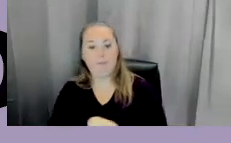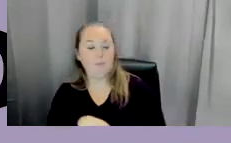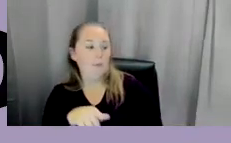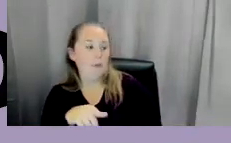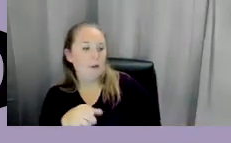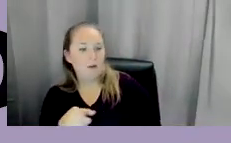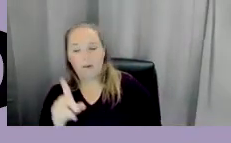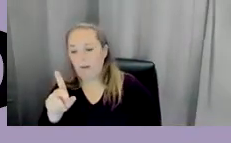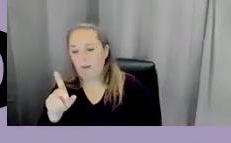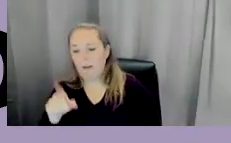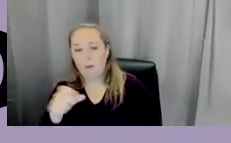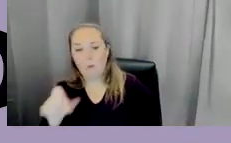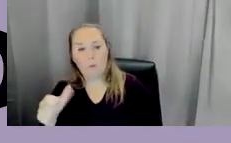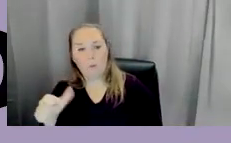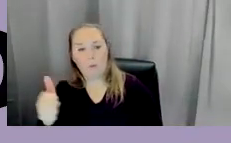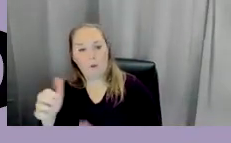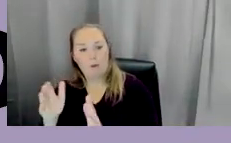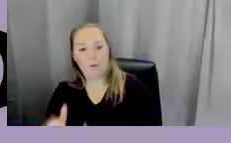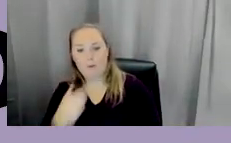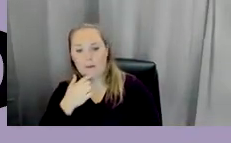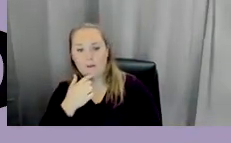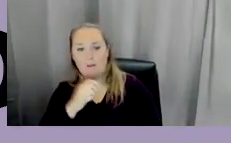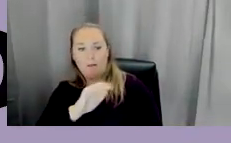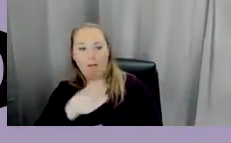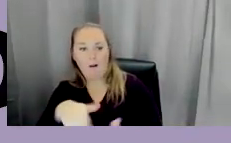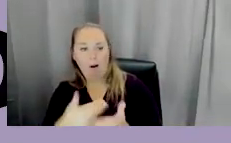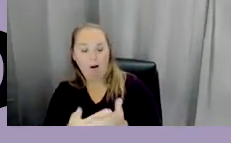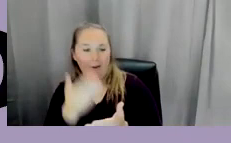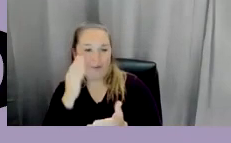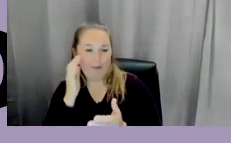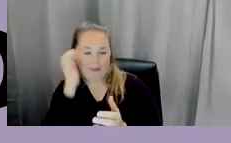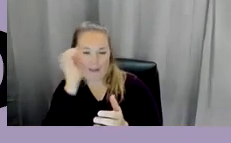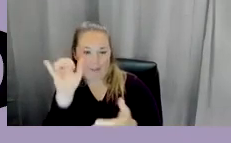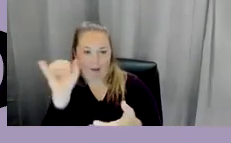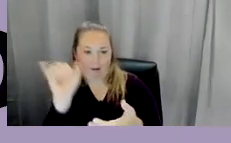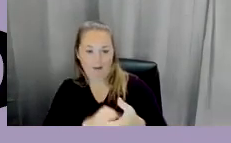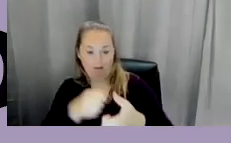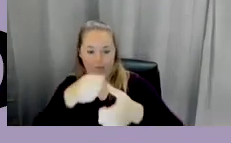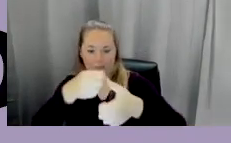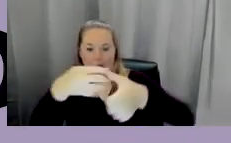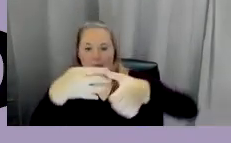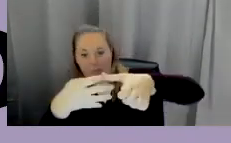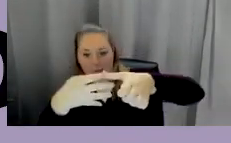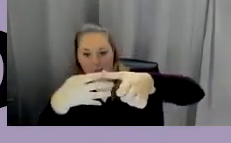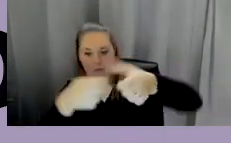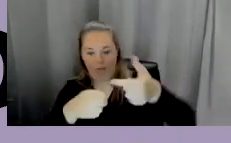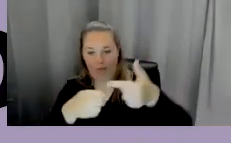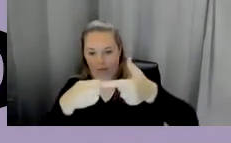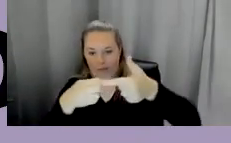BUT IT WOULD LIKELY BE TARGETED ENOUGH